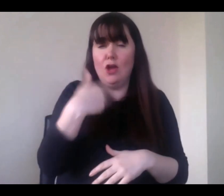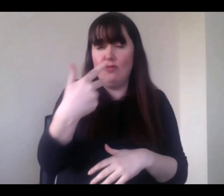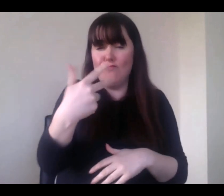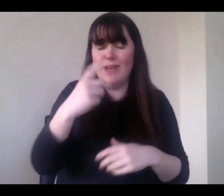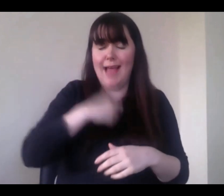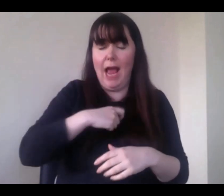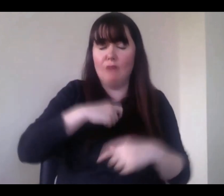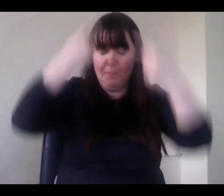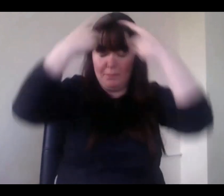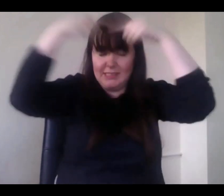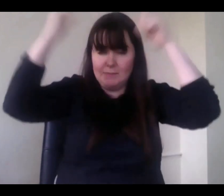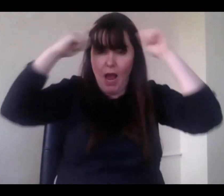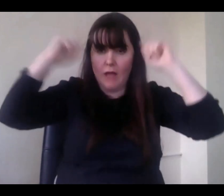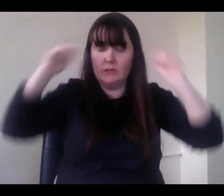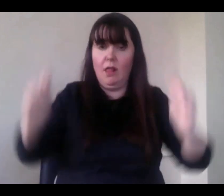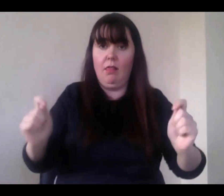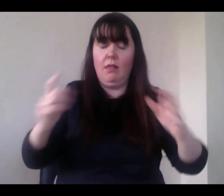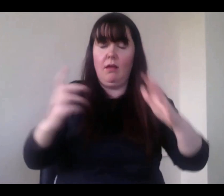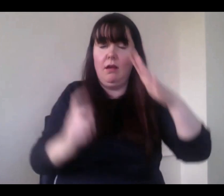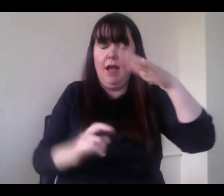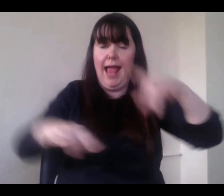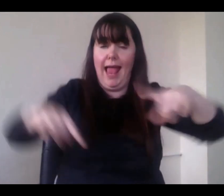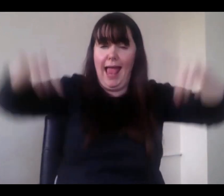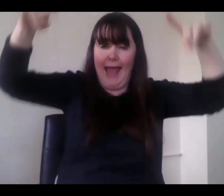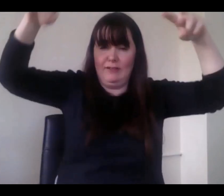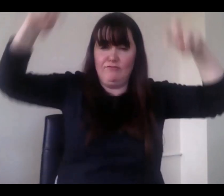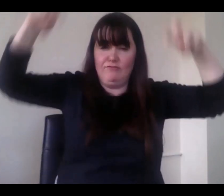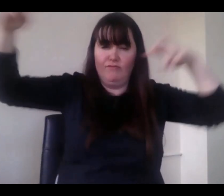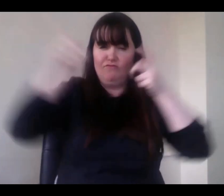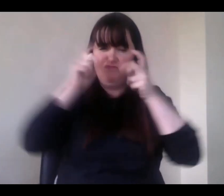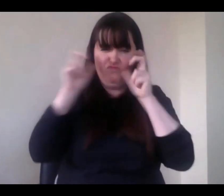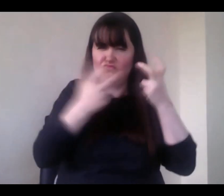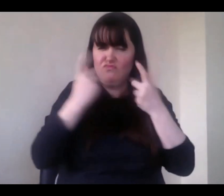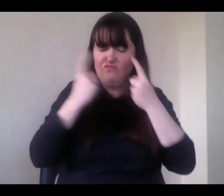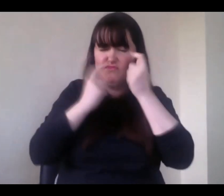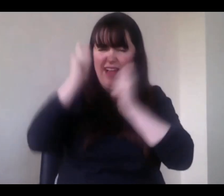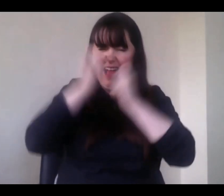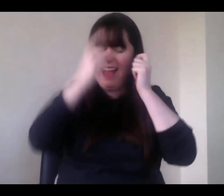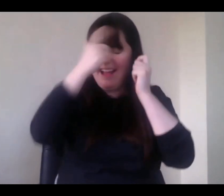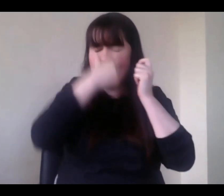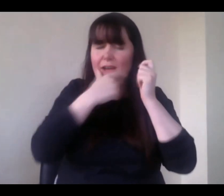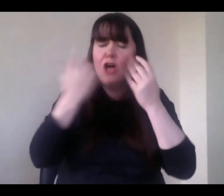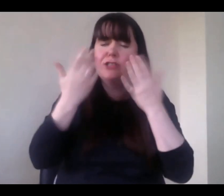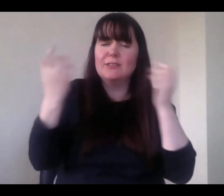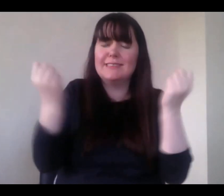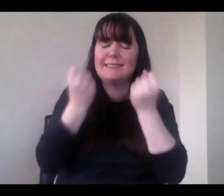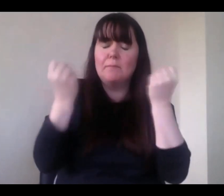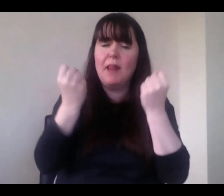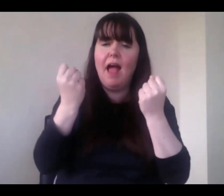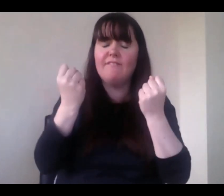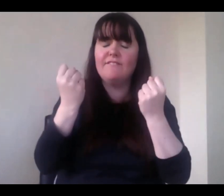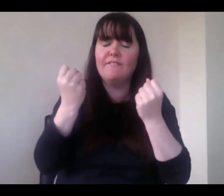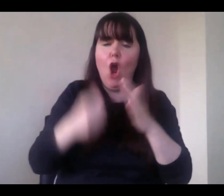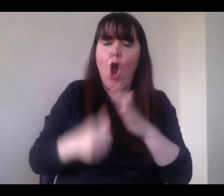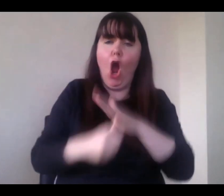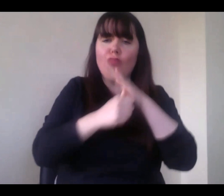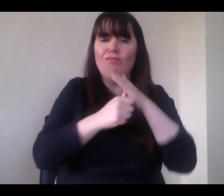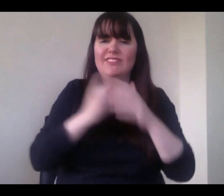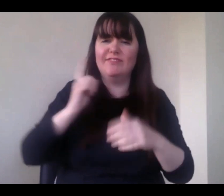we had this massive piece of fabric that was propped up by these three Mrs. Marks characters that